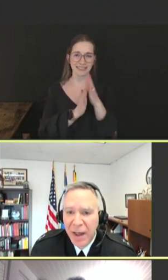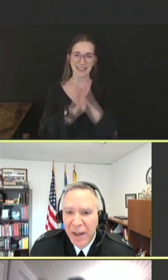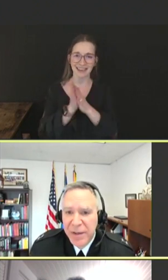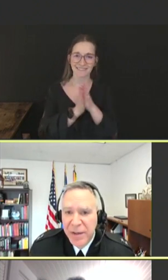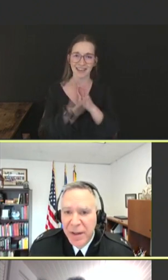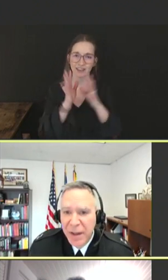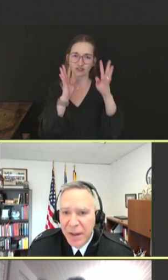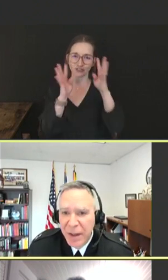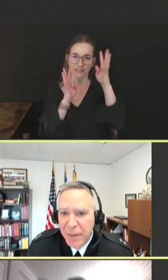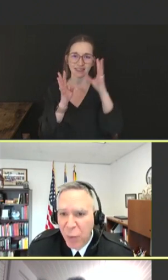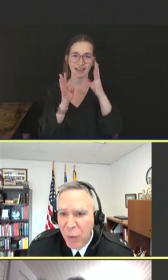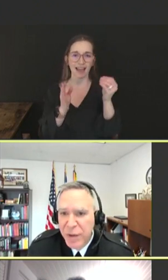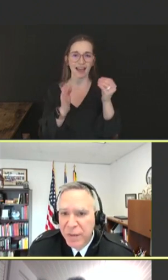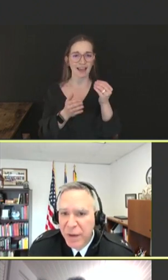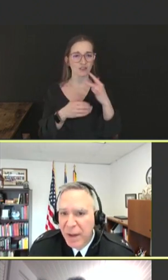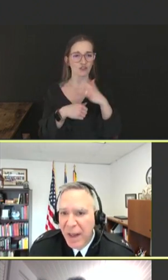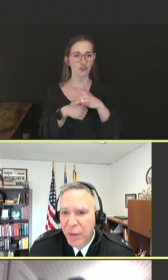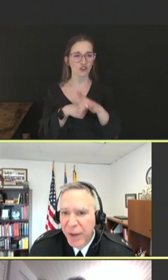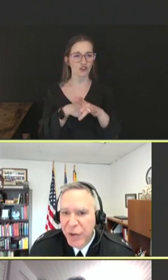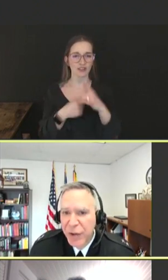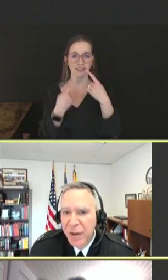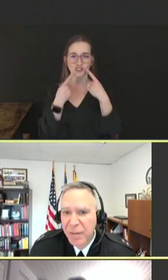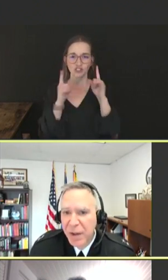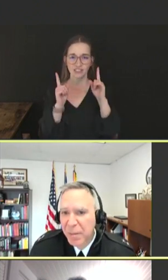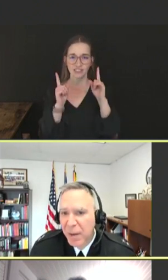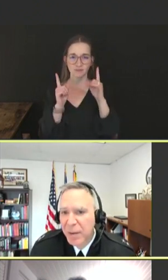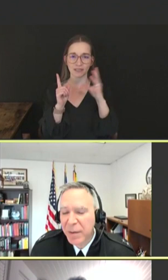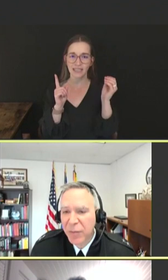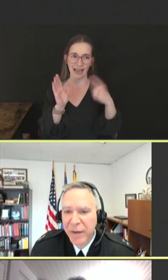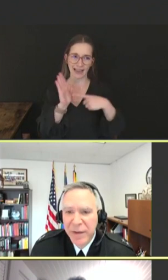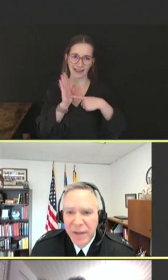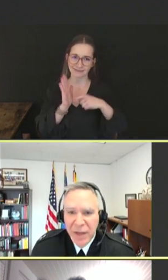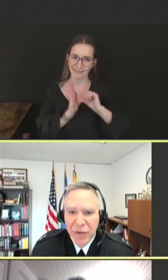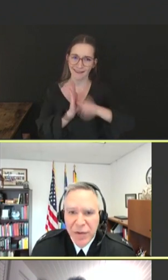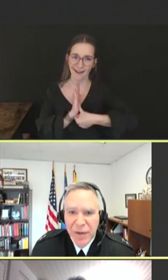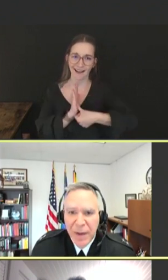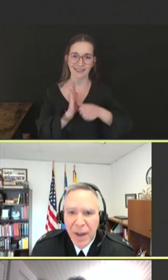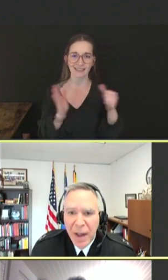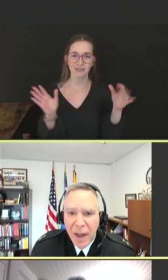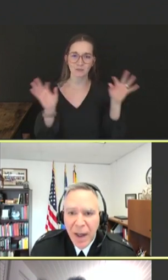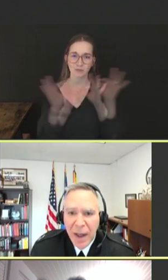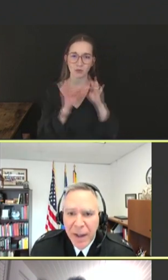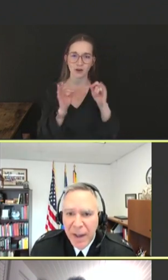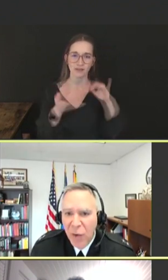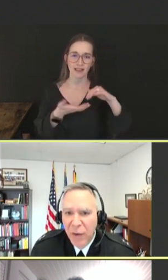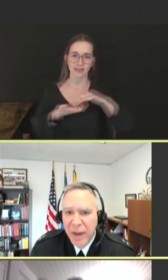highlights the importance of collaboration among the public and private sectors in all